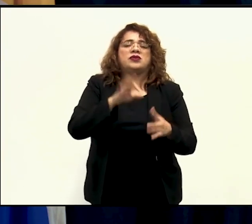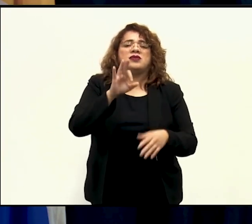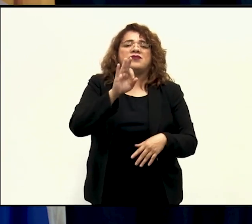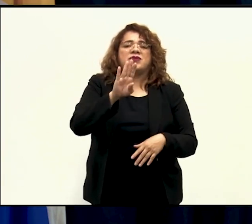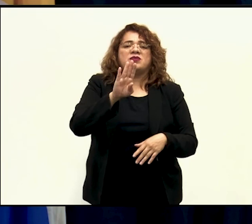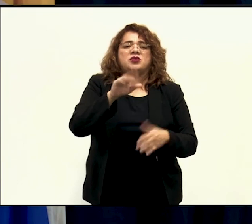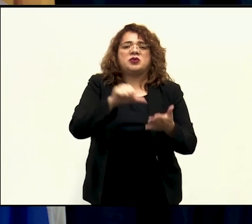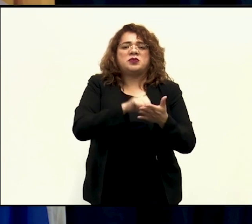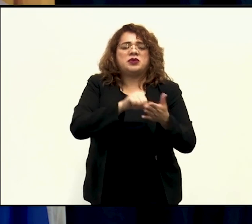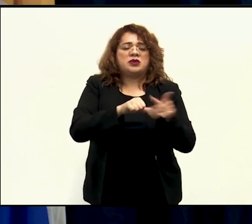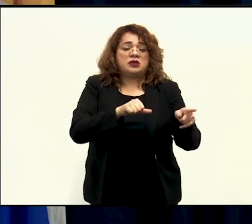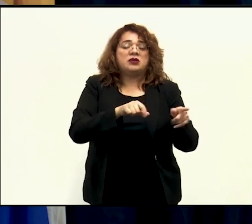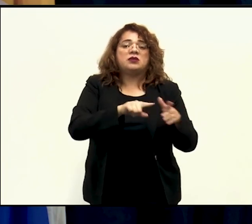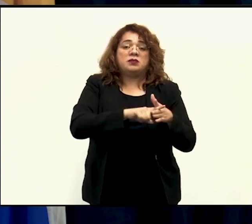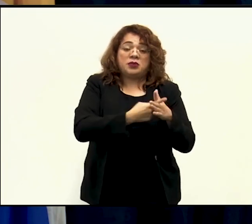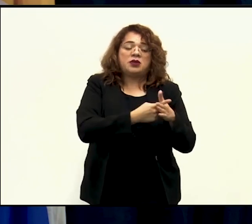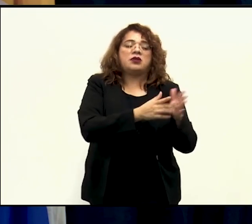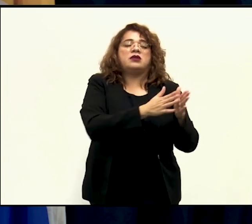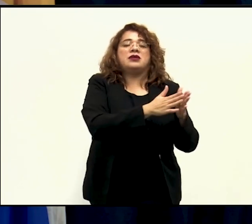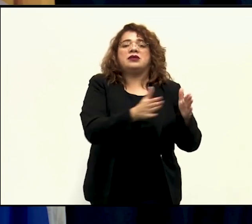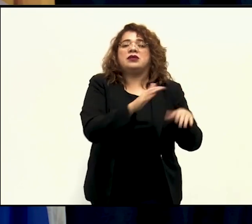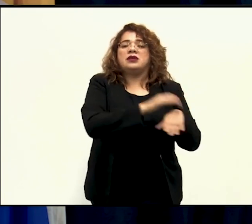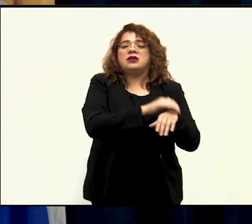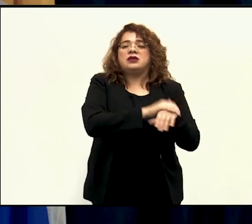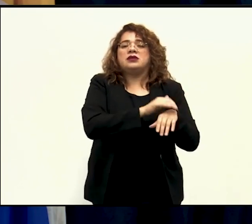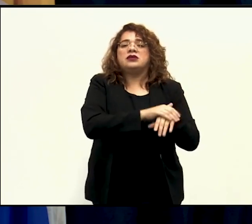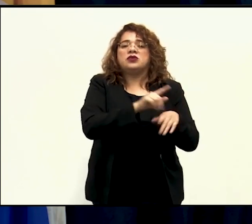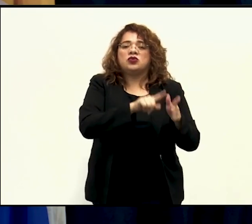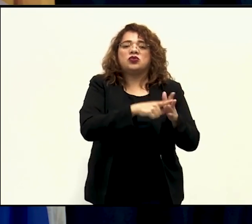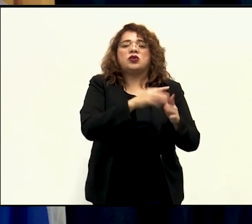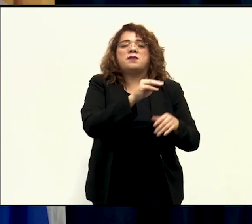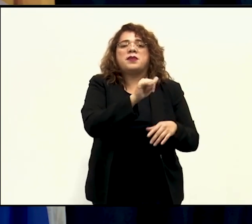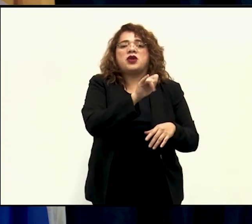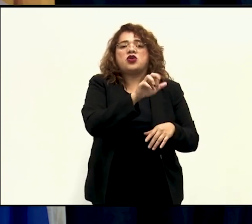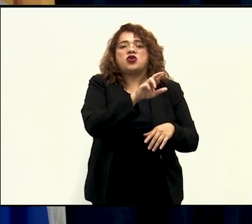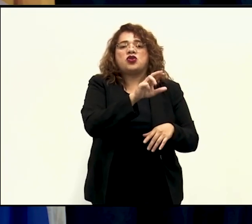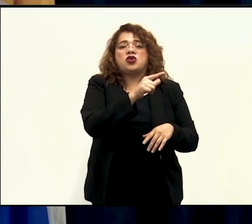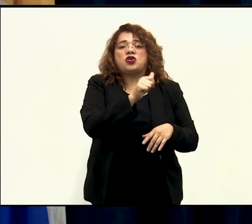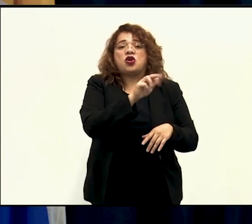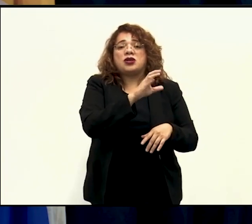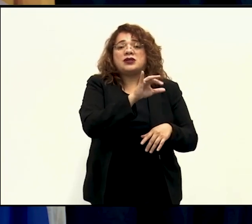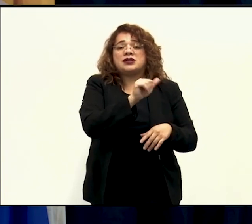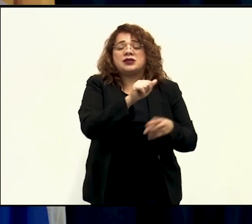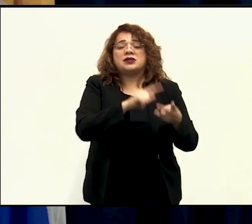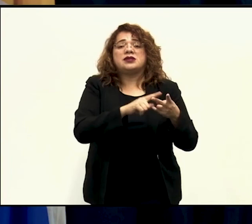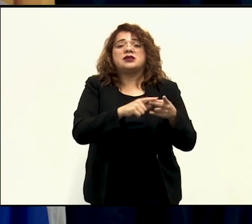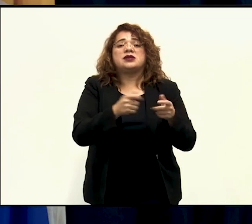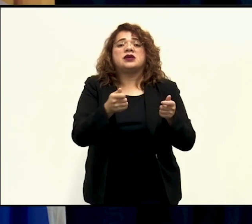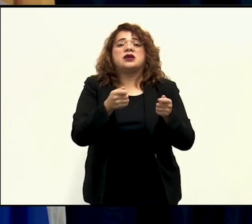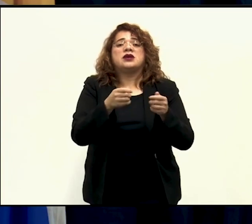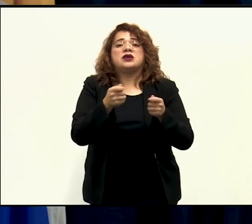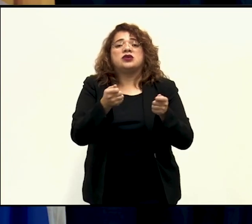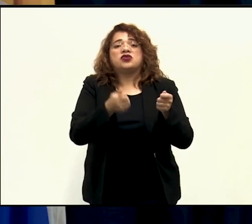to see this press briefing from the beginning with mayor Garcia and the director of human and health services Kelly Colopy.